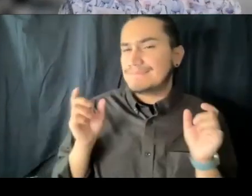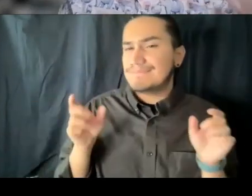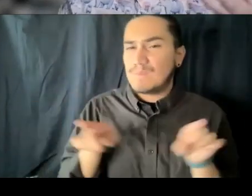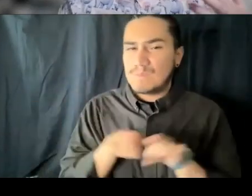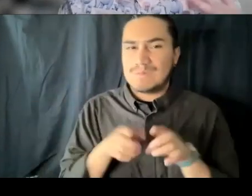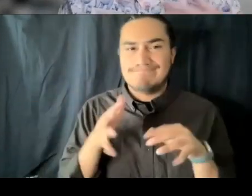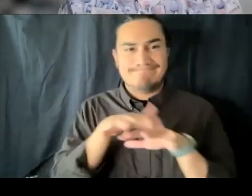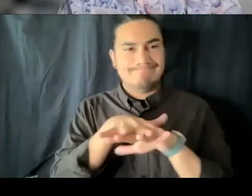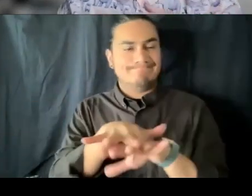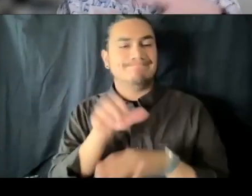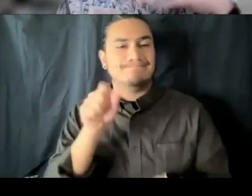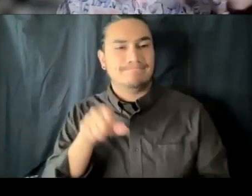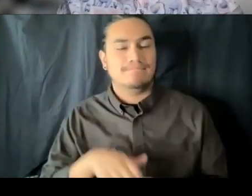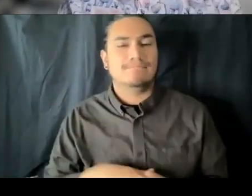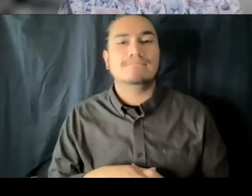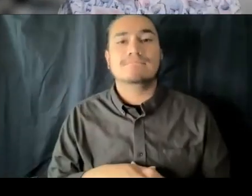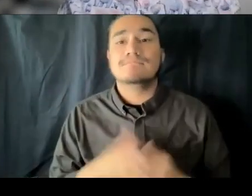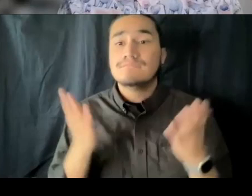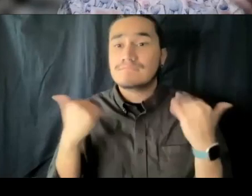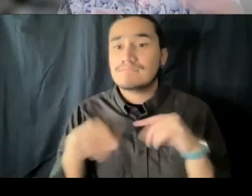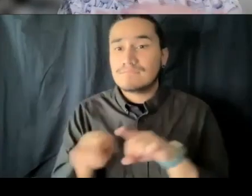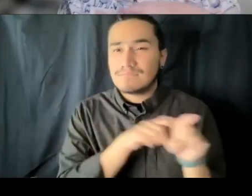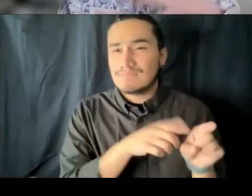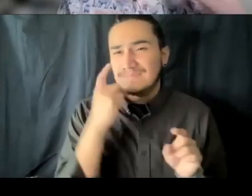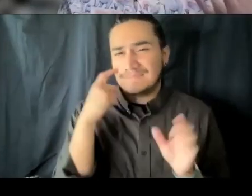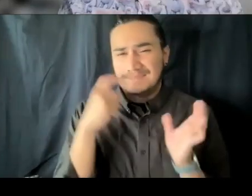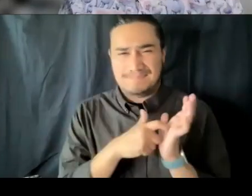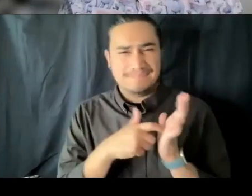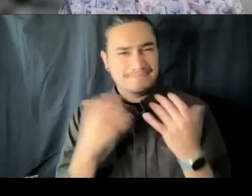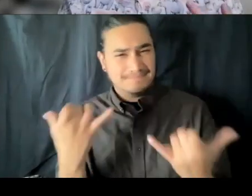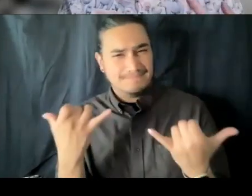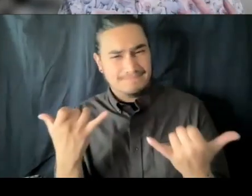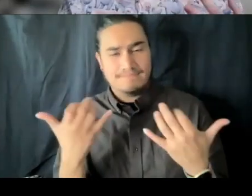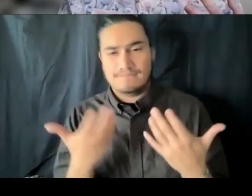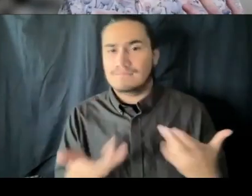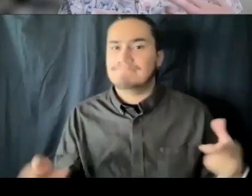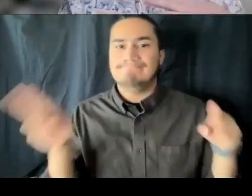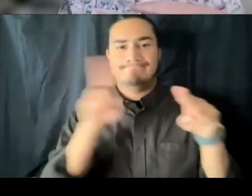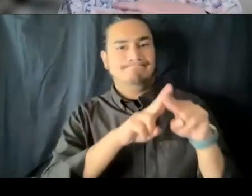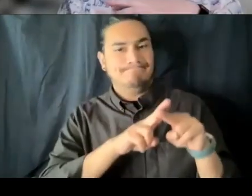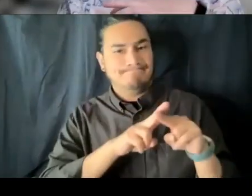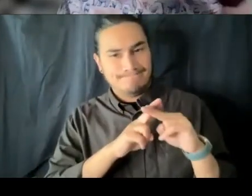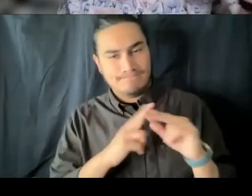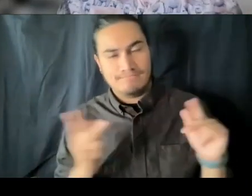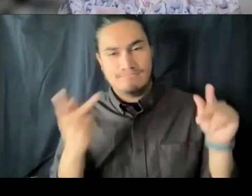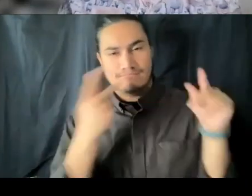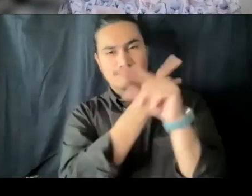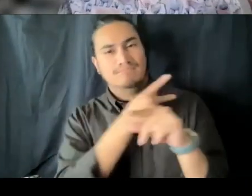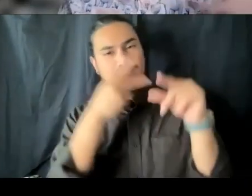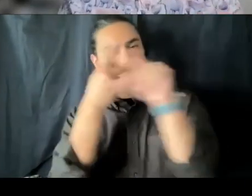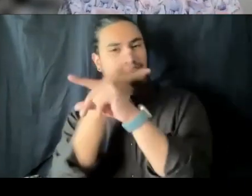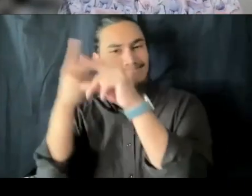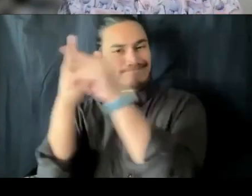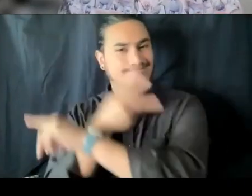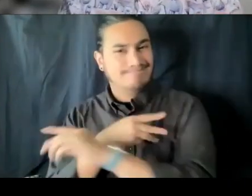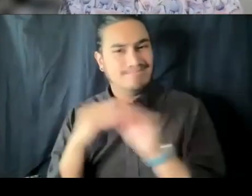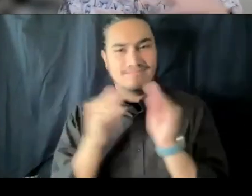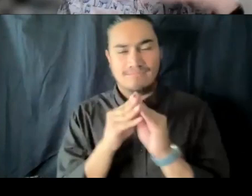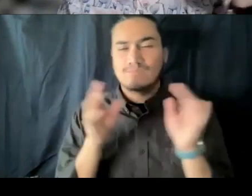And we're seeing, you know, currently a lot of increases in your hate-based violence